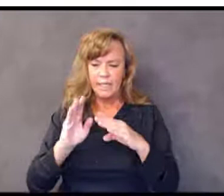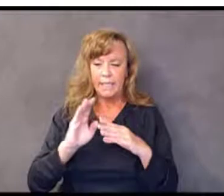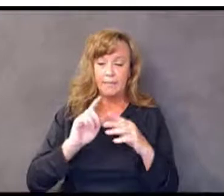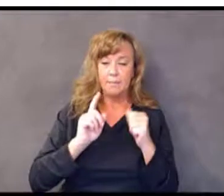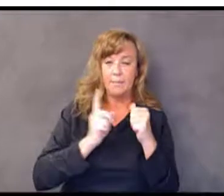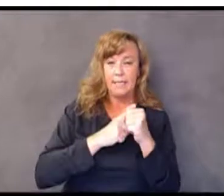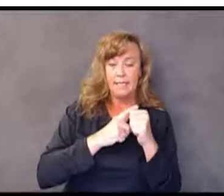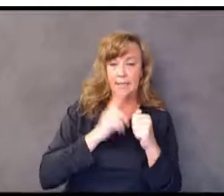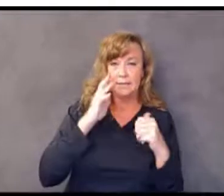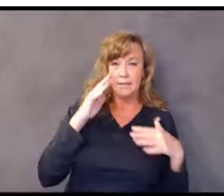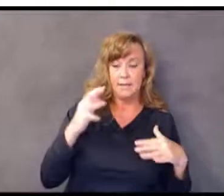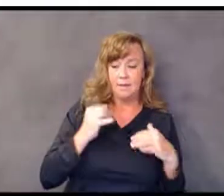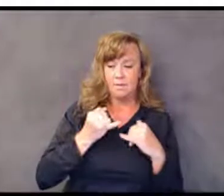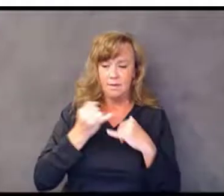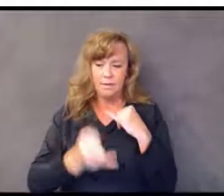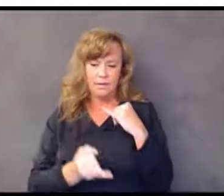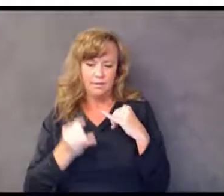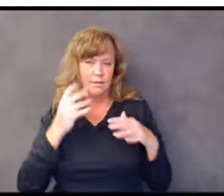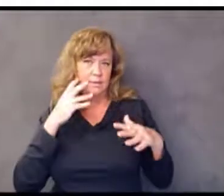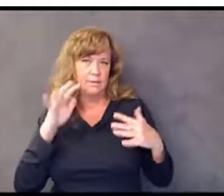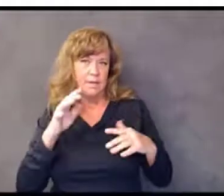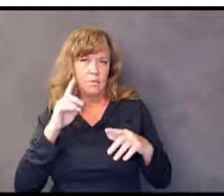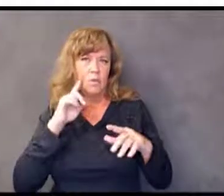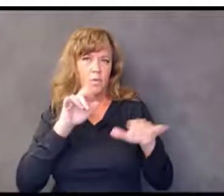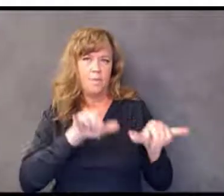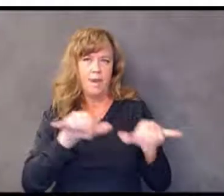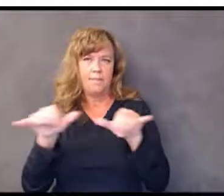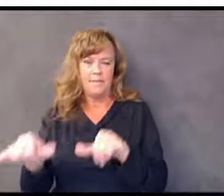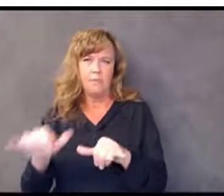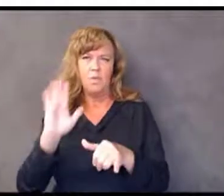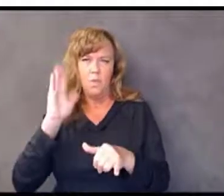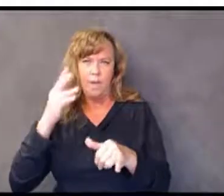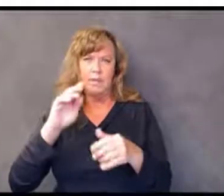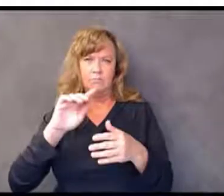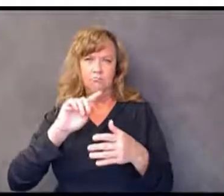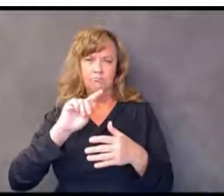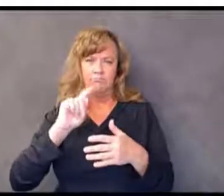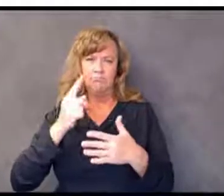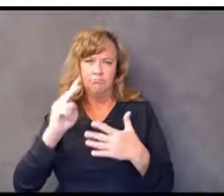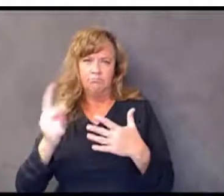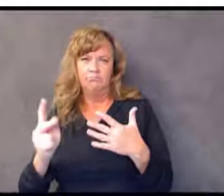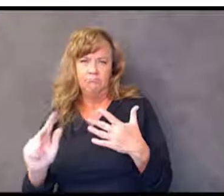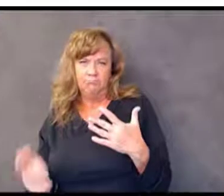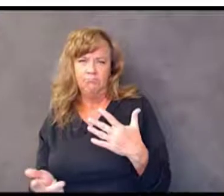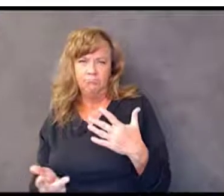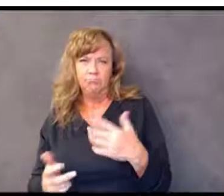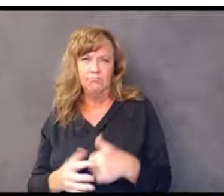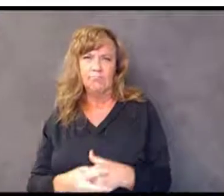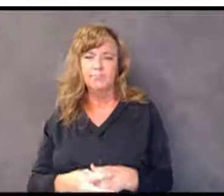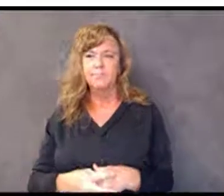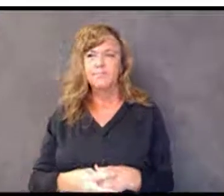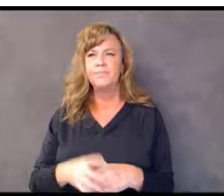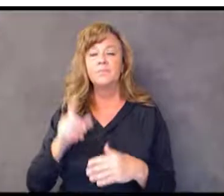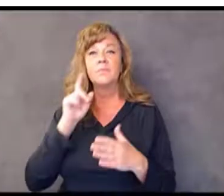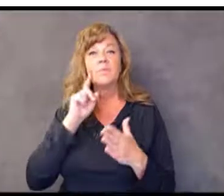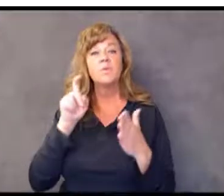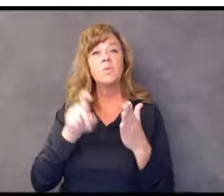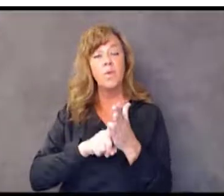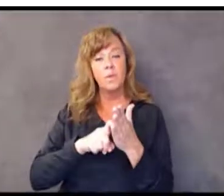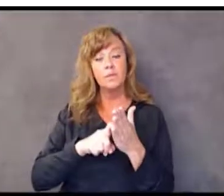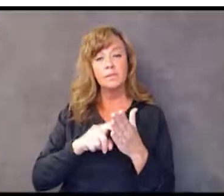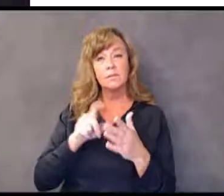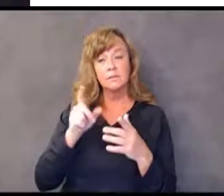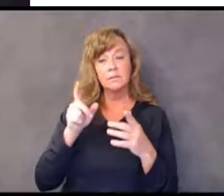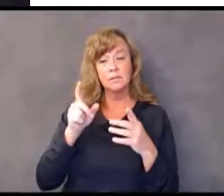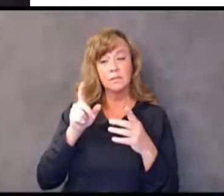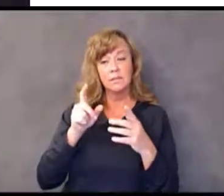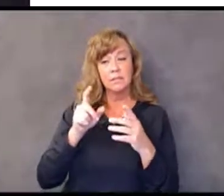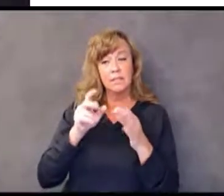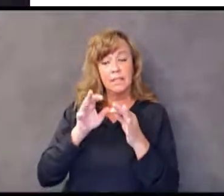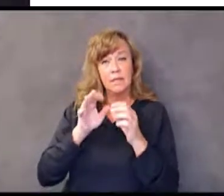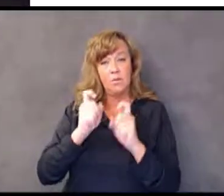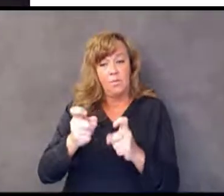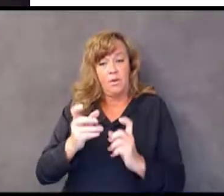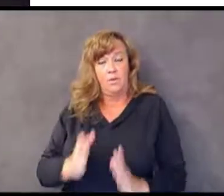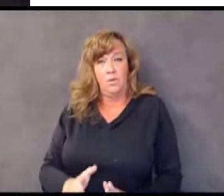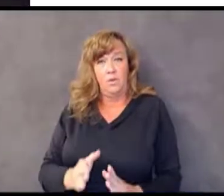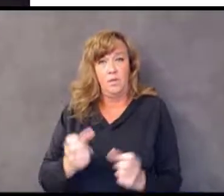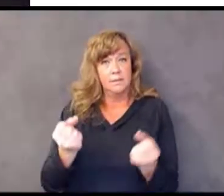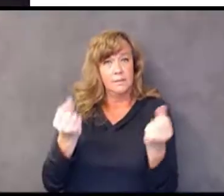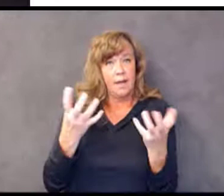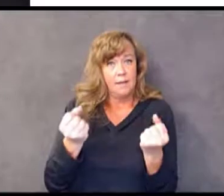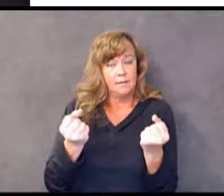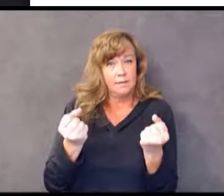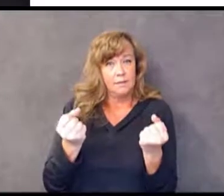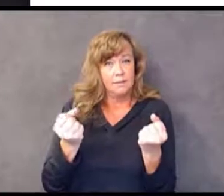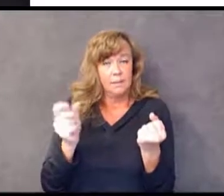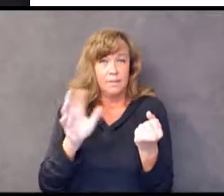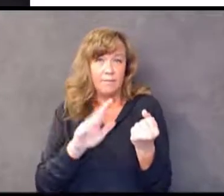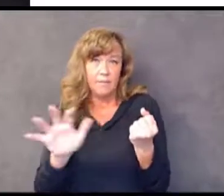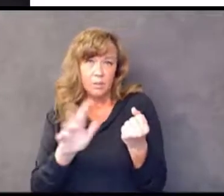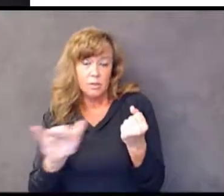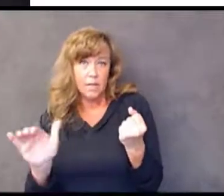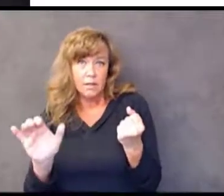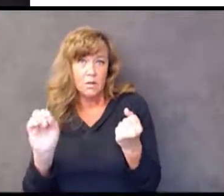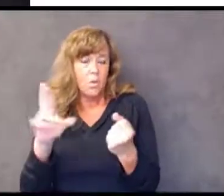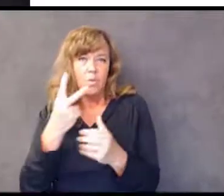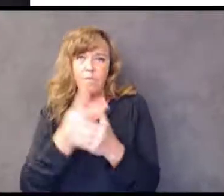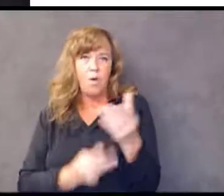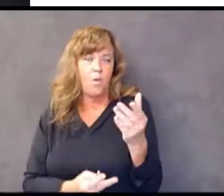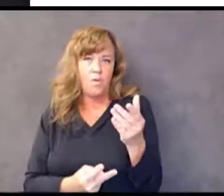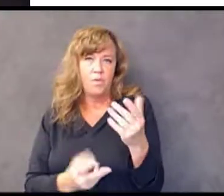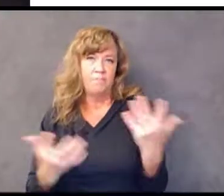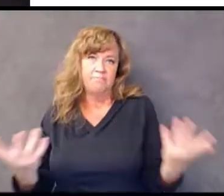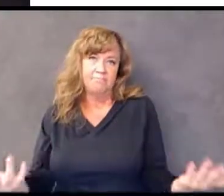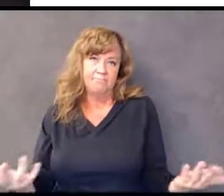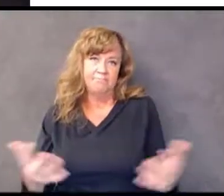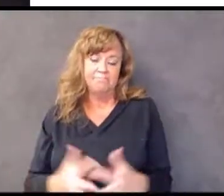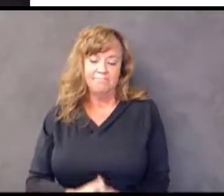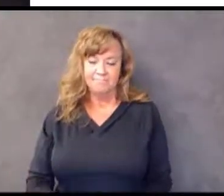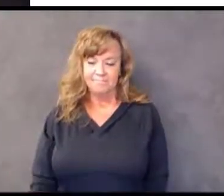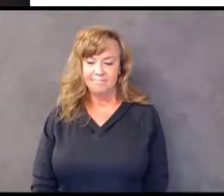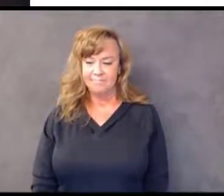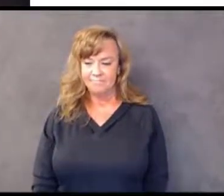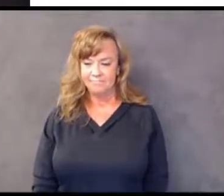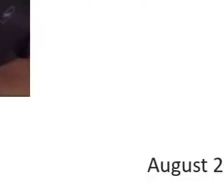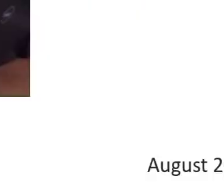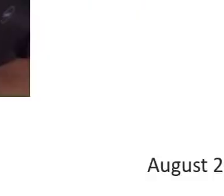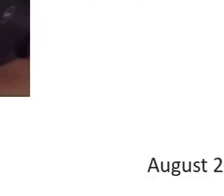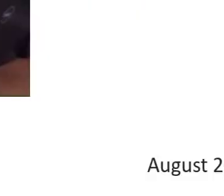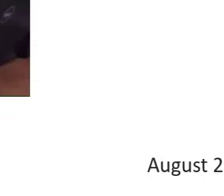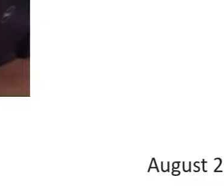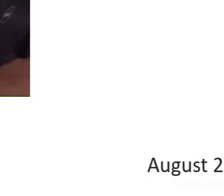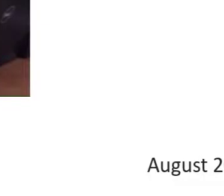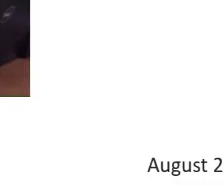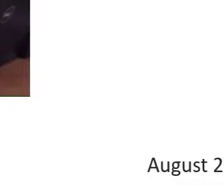Notice the specific items when a sign is provided in lieu of or in addition to finger spelling.